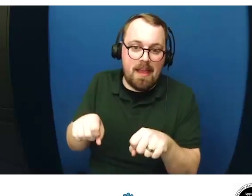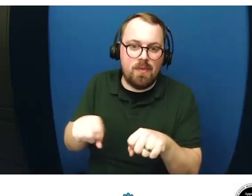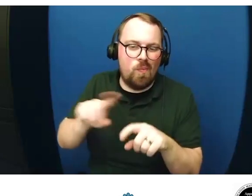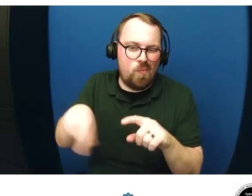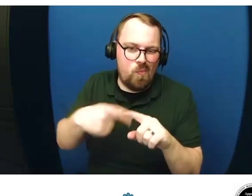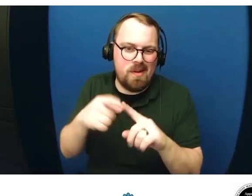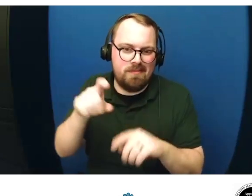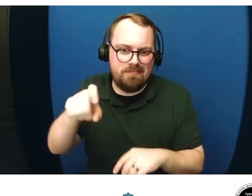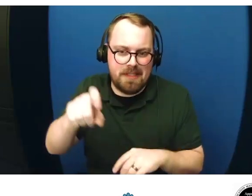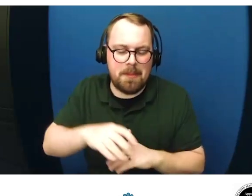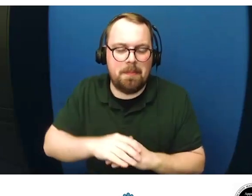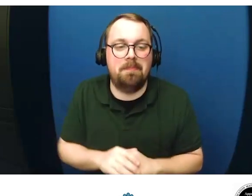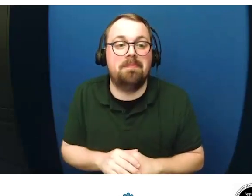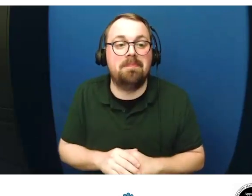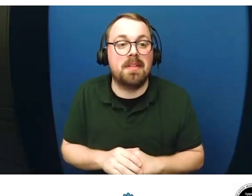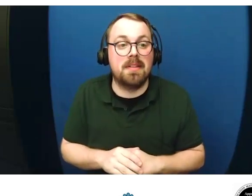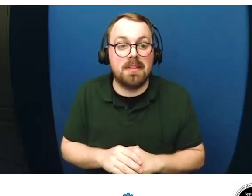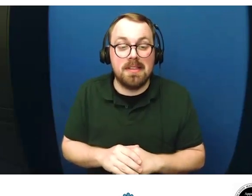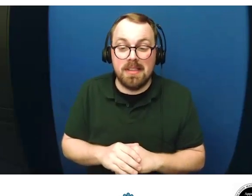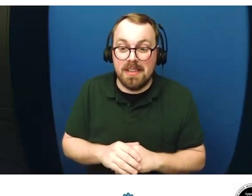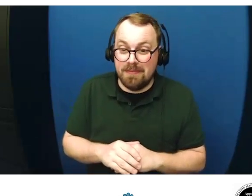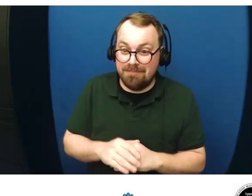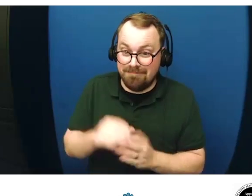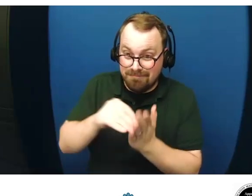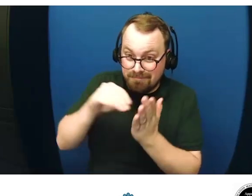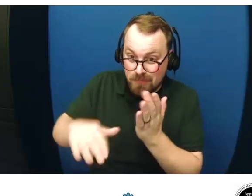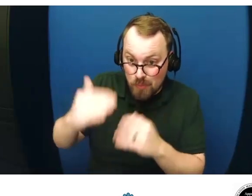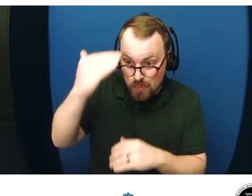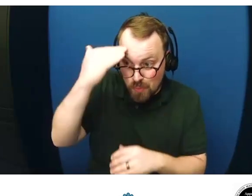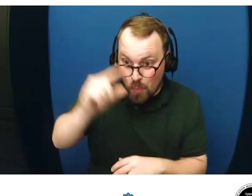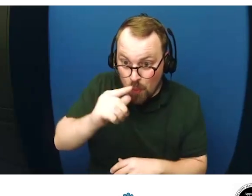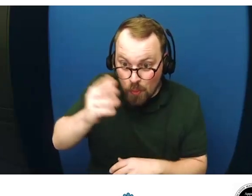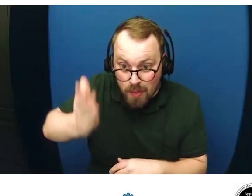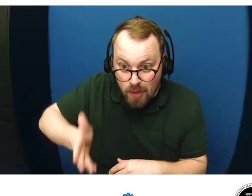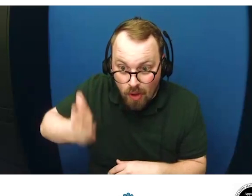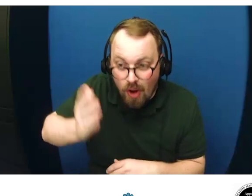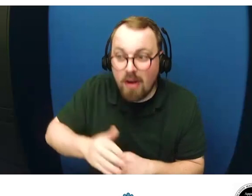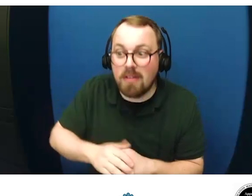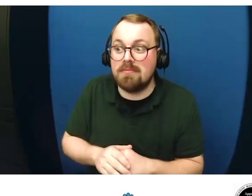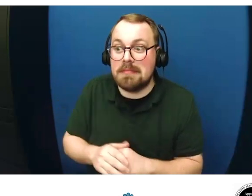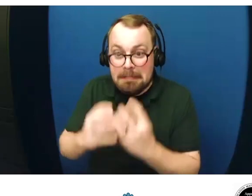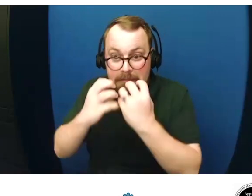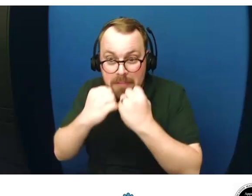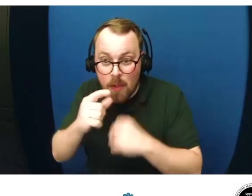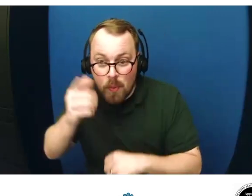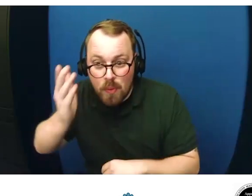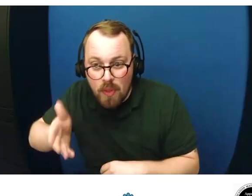Does the student know who they are? Do they value who they are? Are they